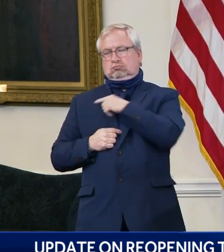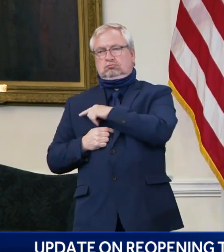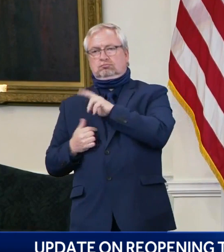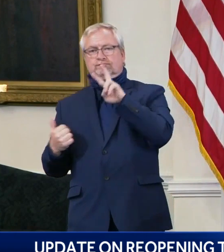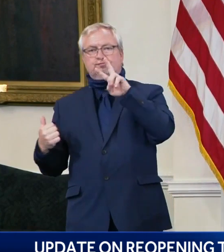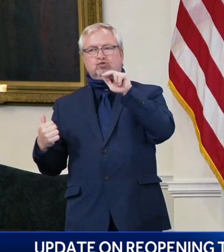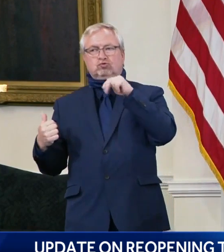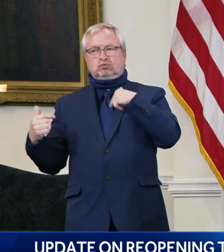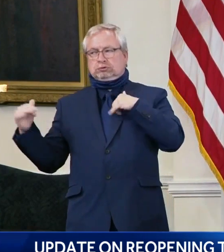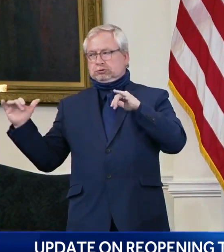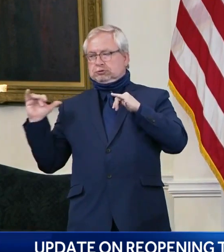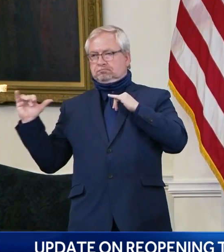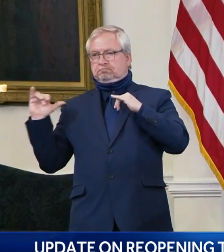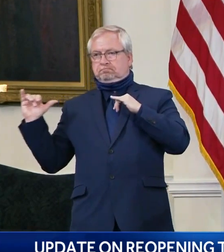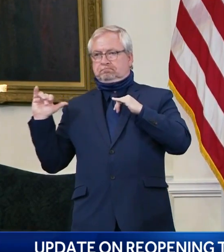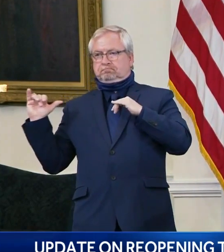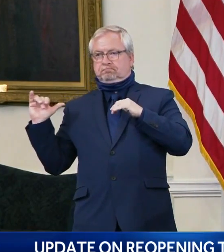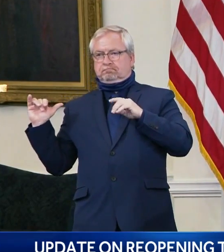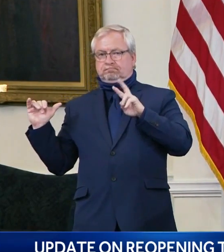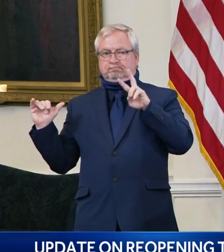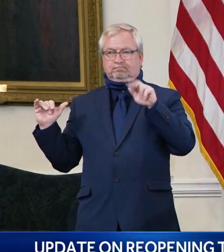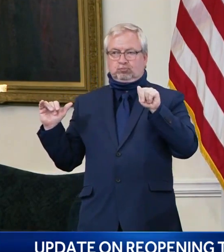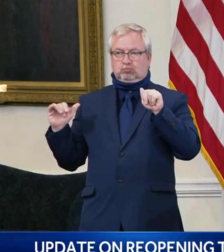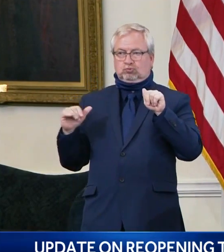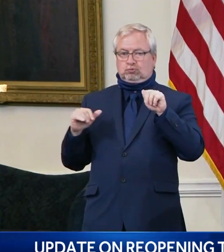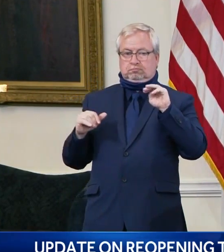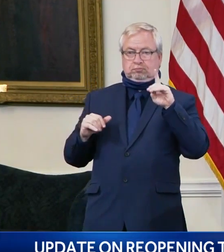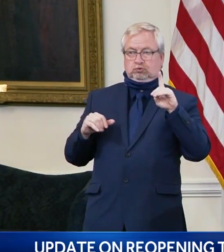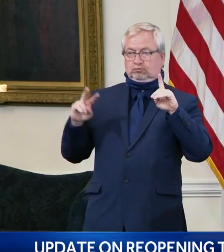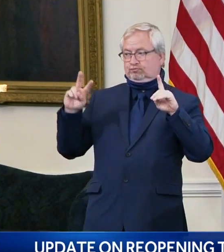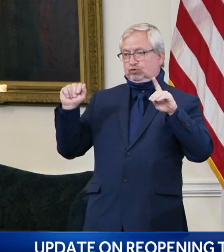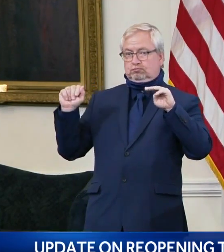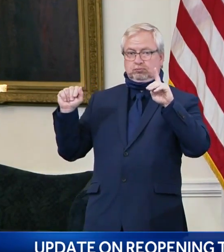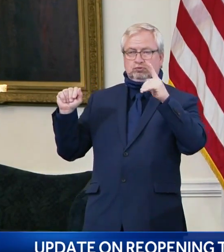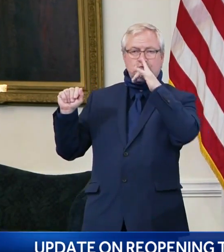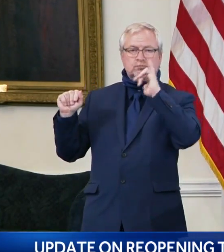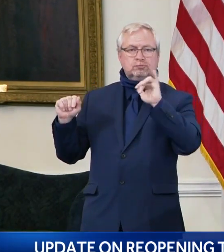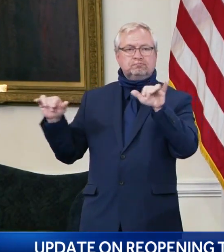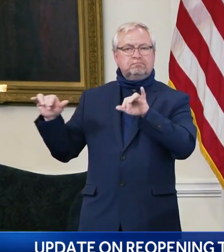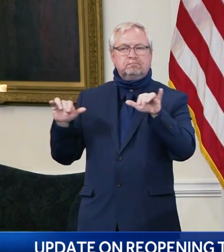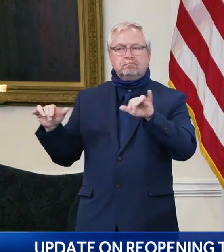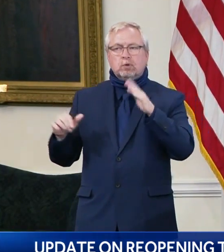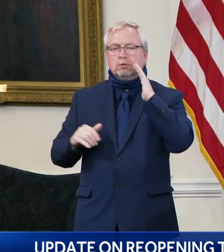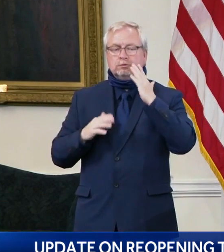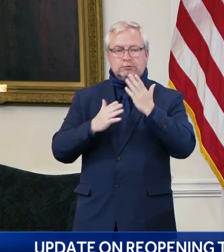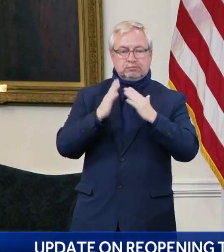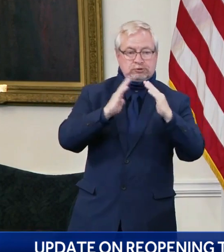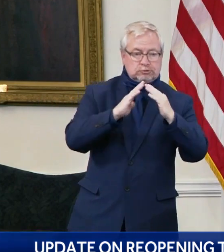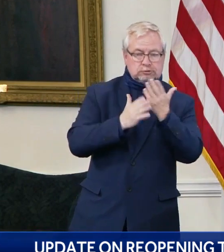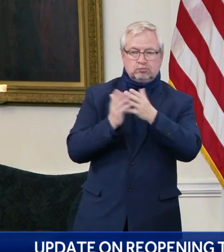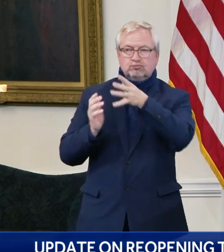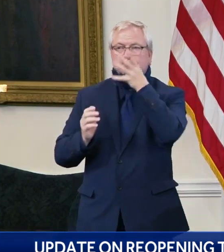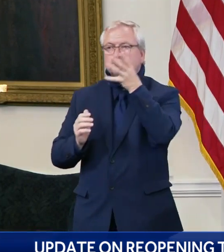WE ARE MORE IN SYNC WITH WHERE WASHINGTON, D.C. IS BECAUSE WE ARE MORE ALIKE.